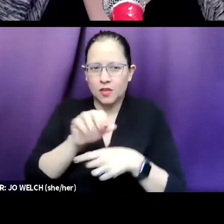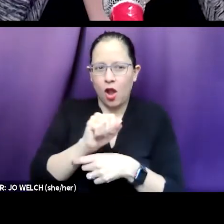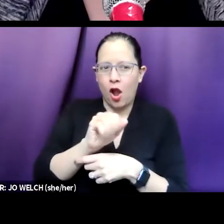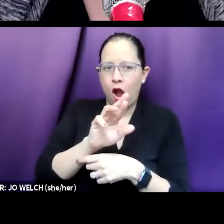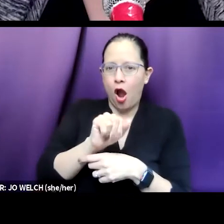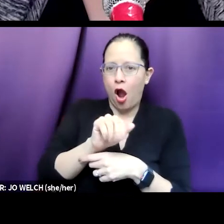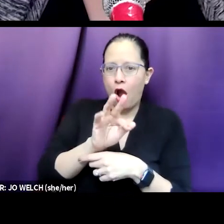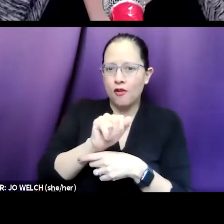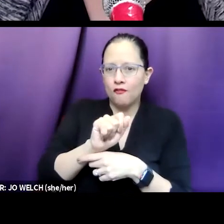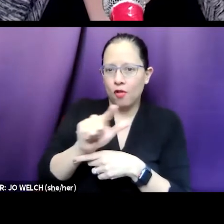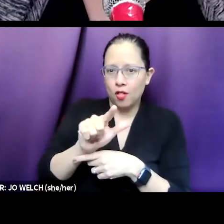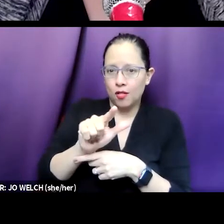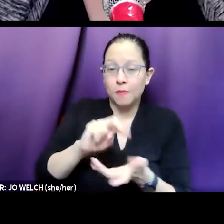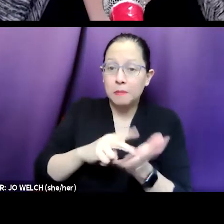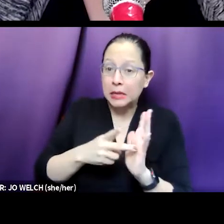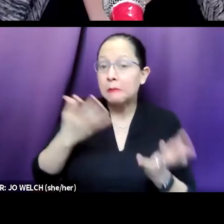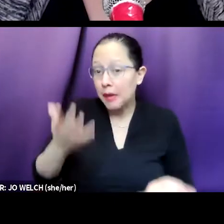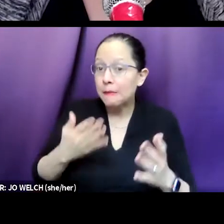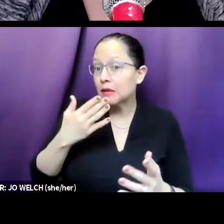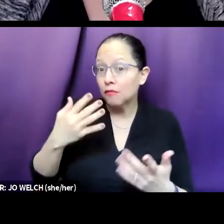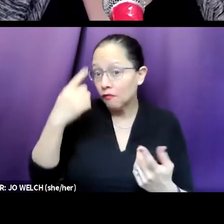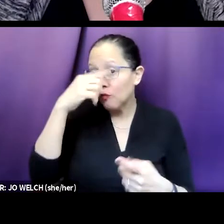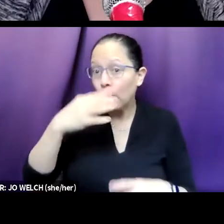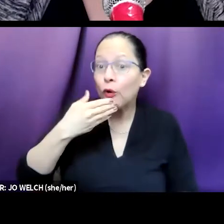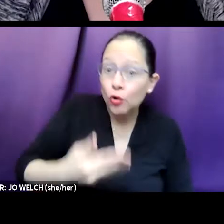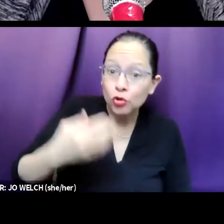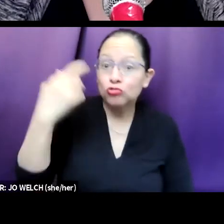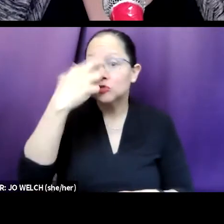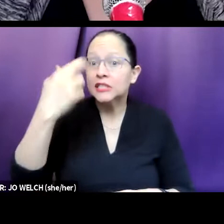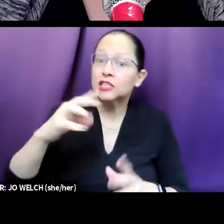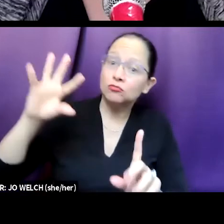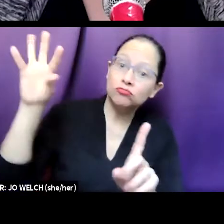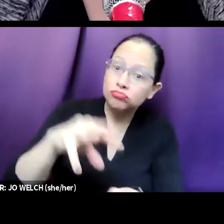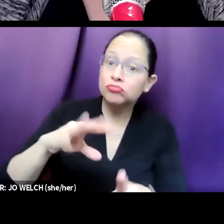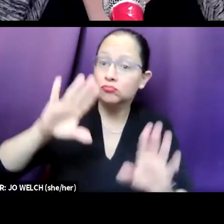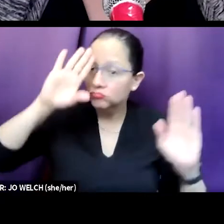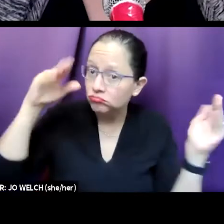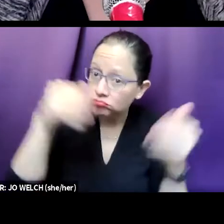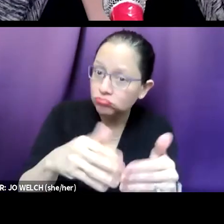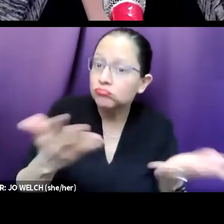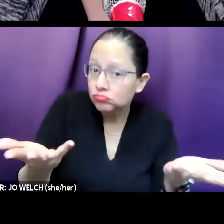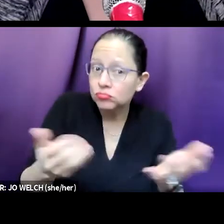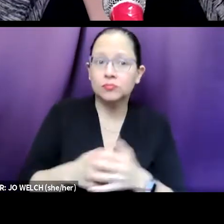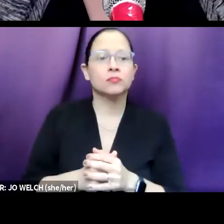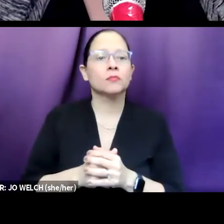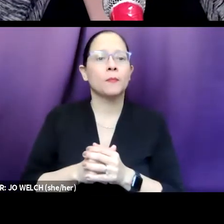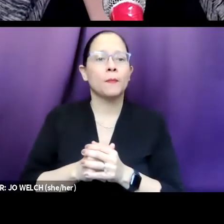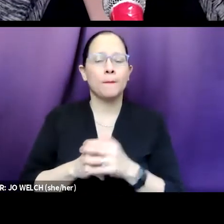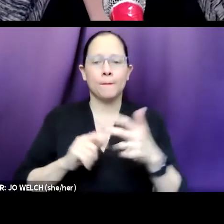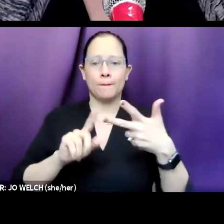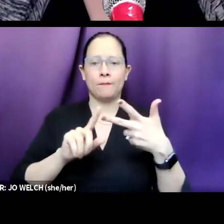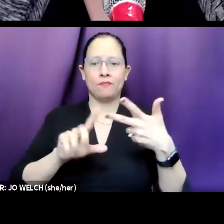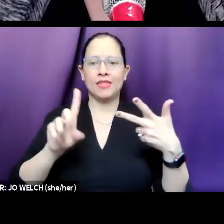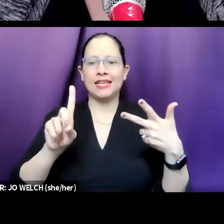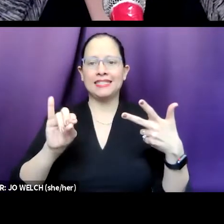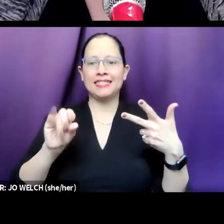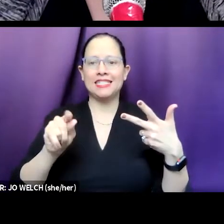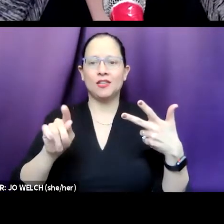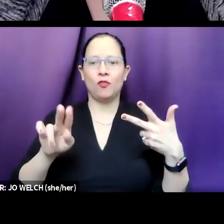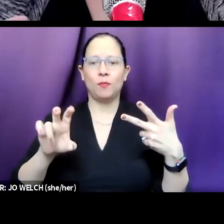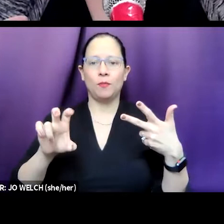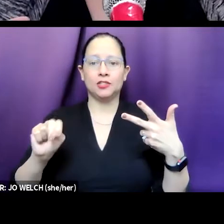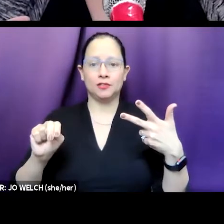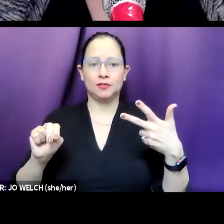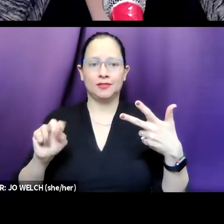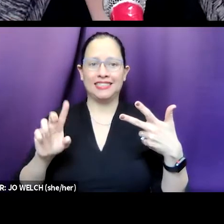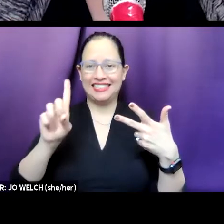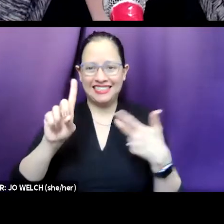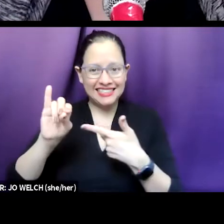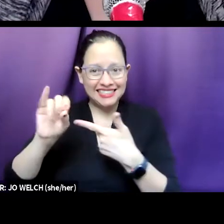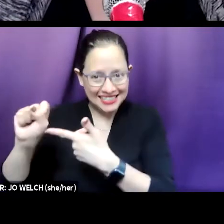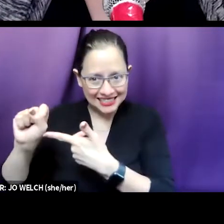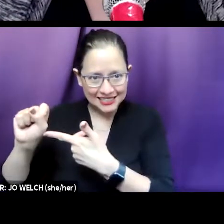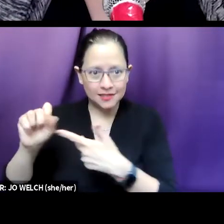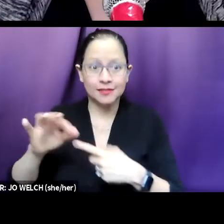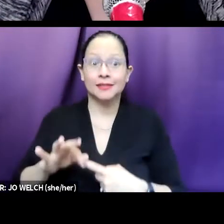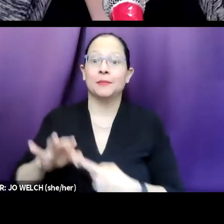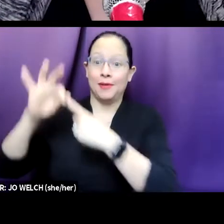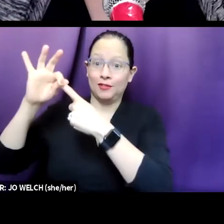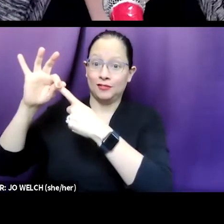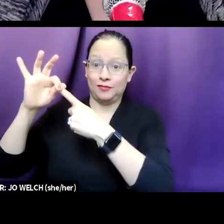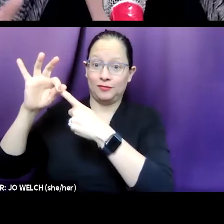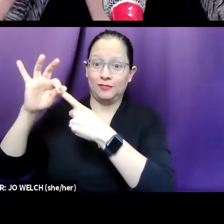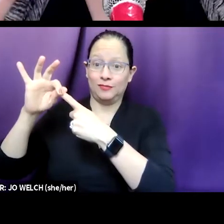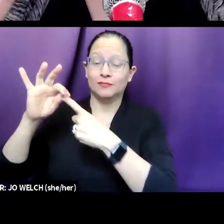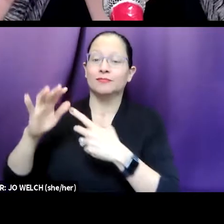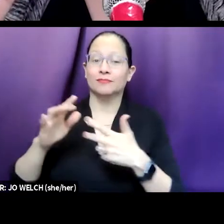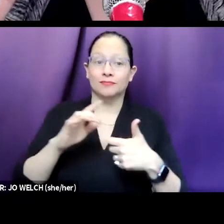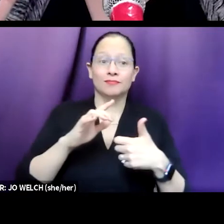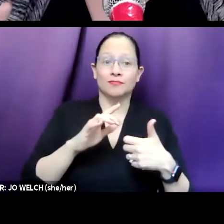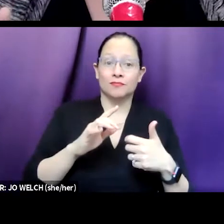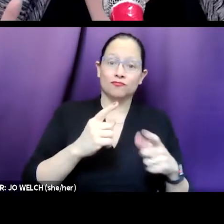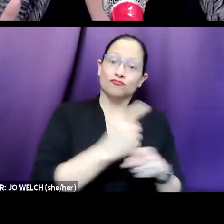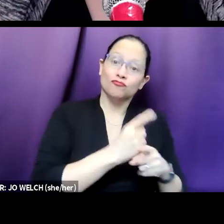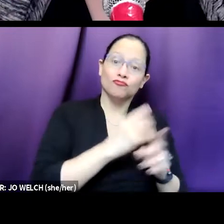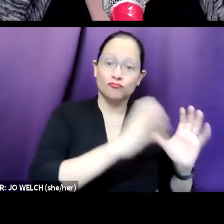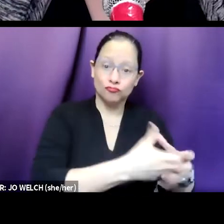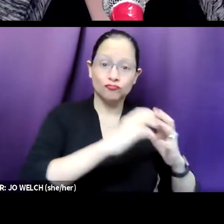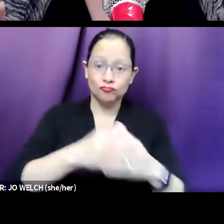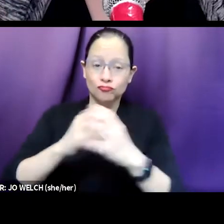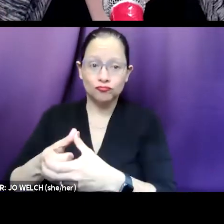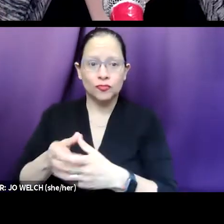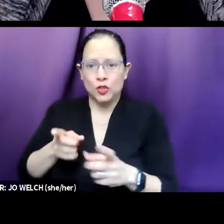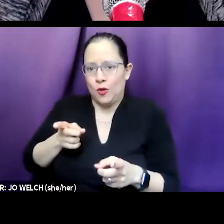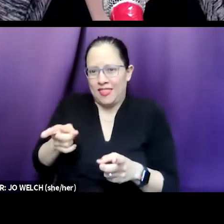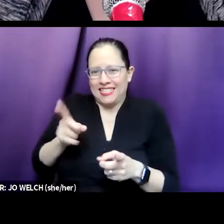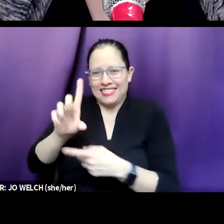But still, workable definition of media manipulation. And then we hold out this information, a very particular way, as a very special subcategory of media manipulation where we are talking about the creation and distribution of intentionally false information